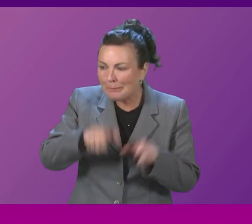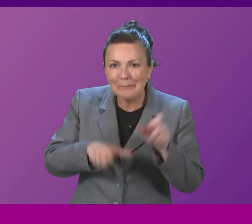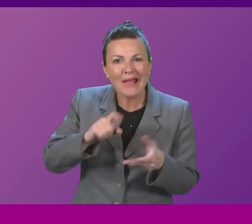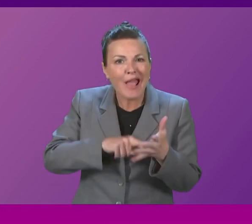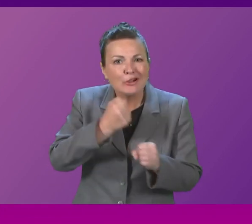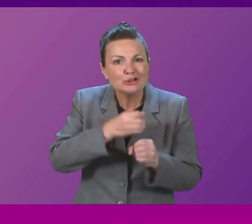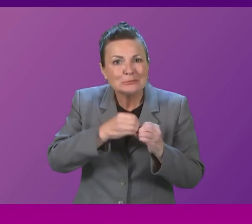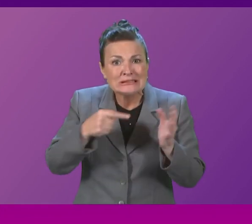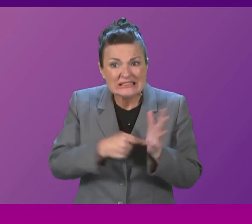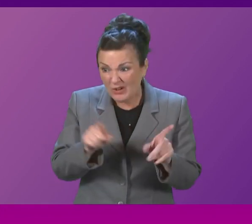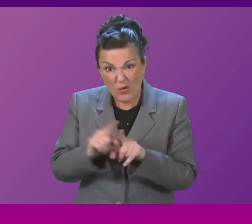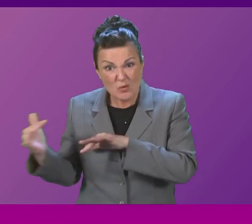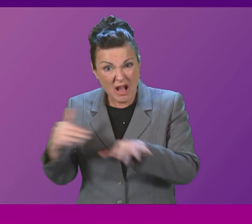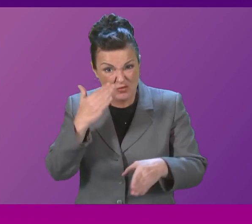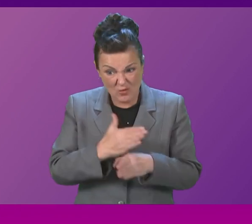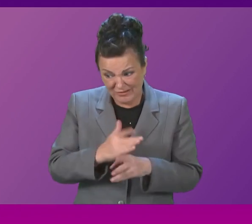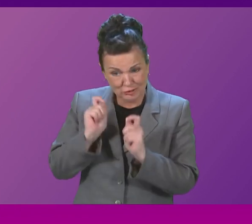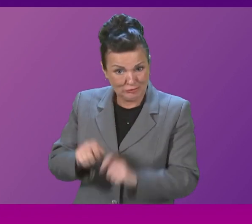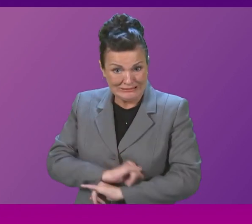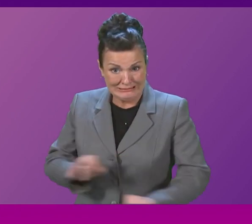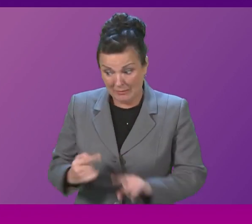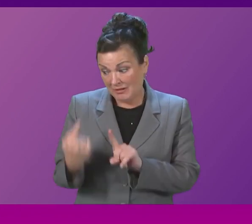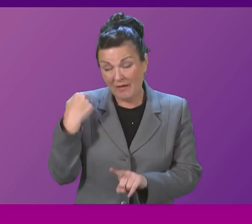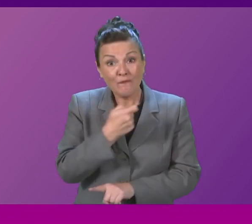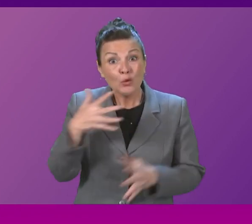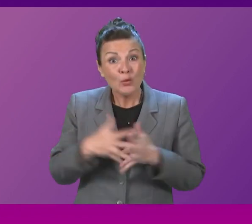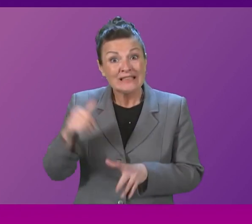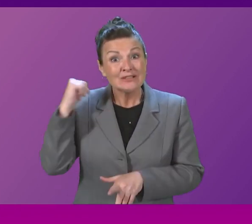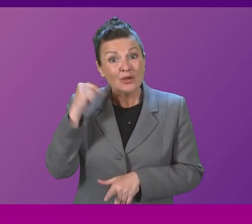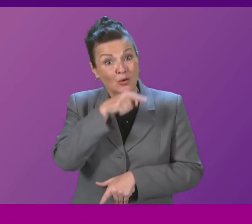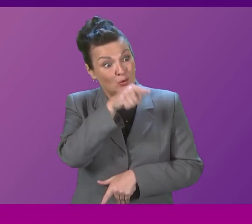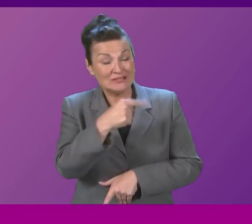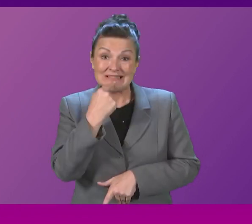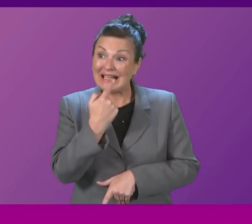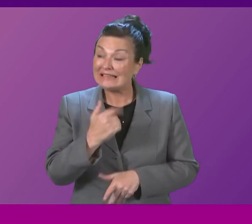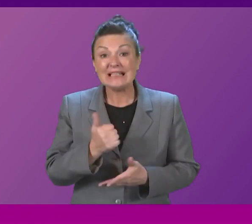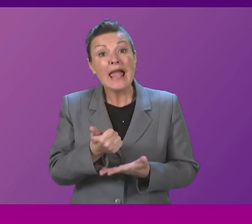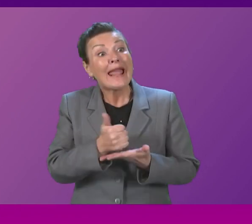Only a few weeks ago, Qatar’s world cup ambassador branded being gay as “damage in the mind”.